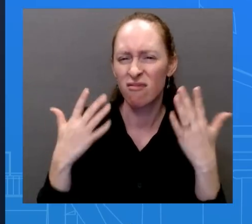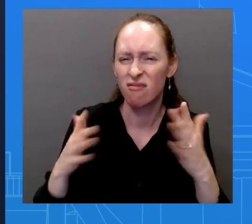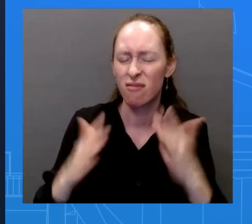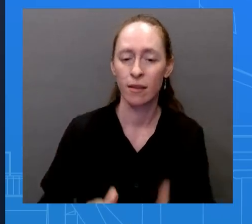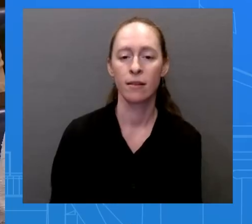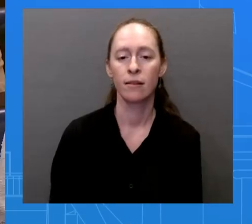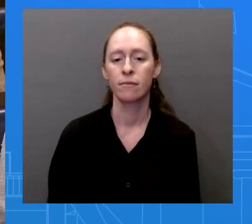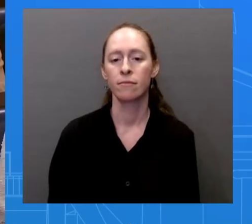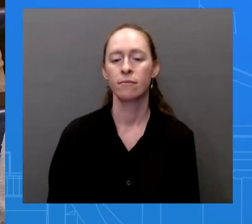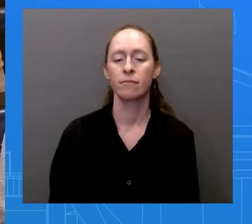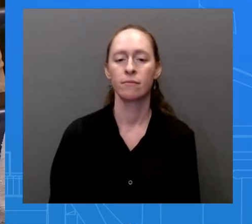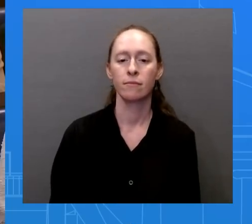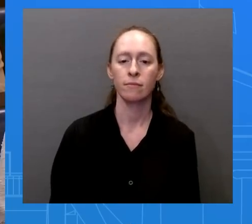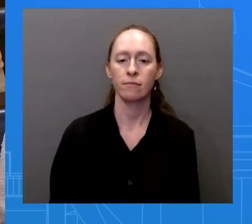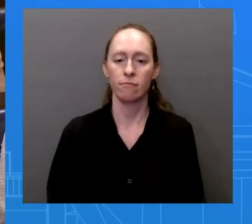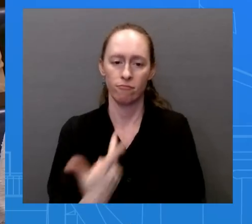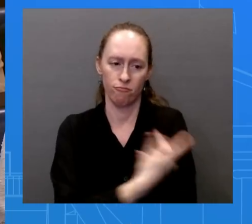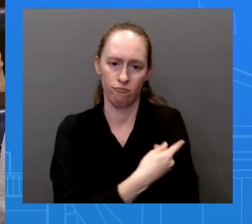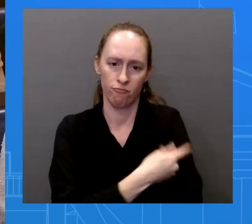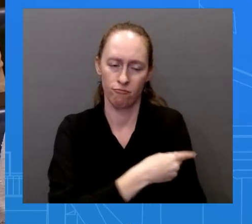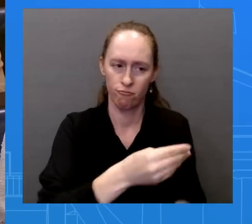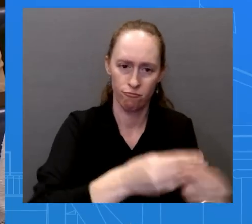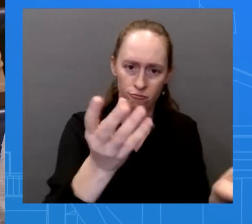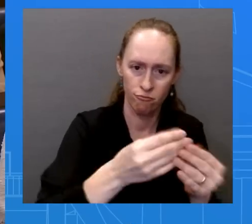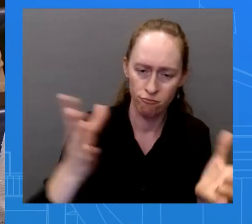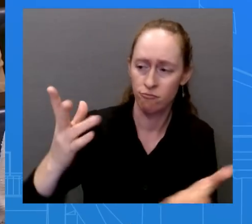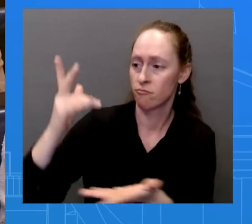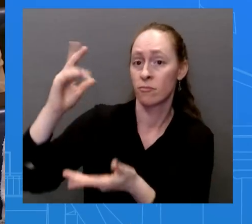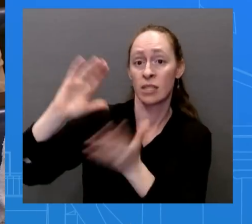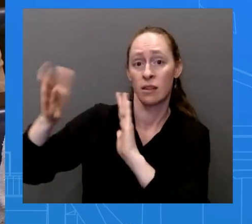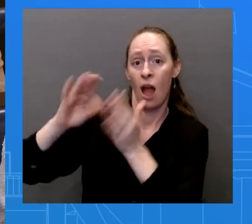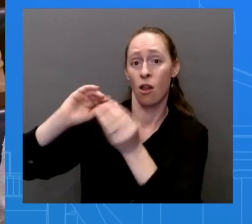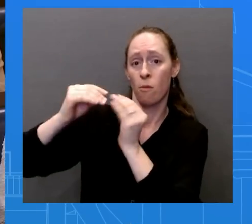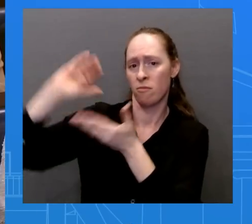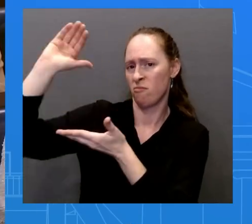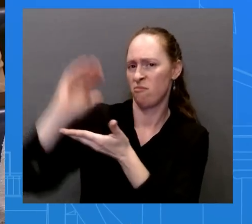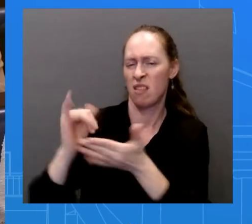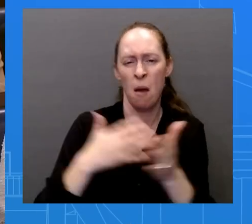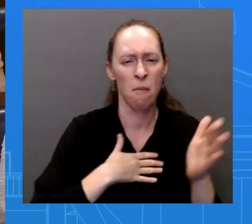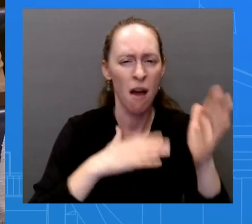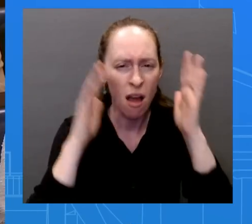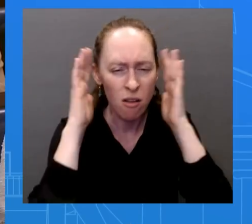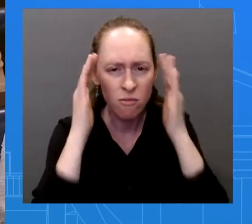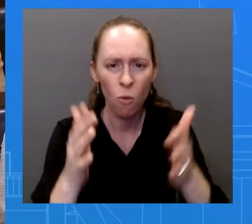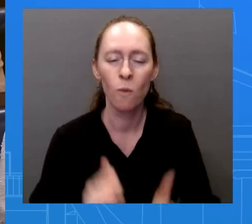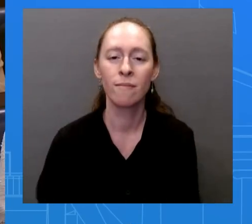I know you've added some context to the comment that the President made on "60 Minutes," but do you think that his comment saying the pandemic